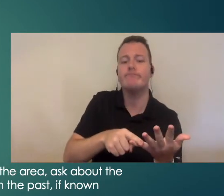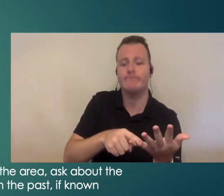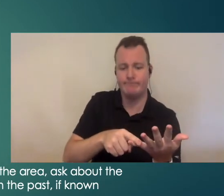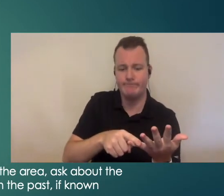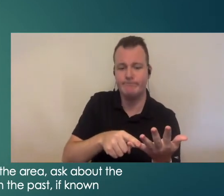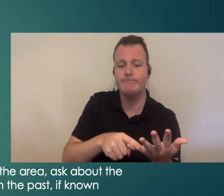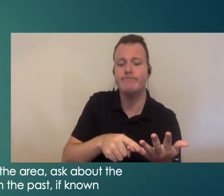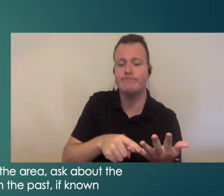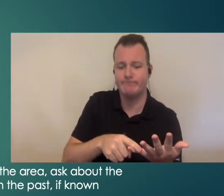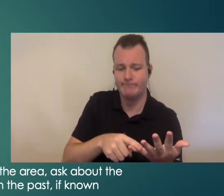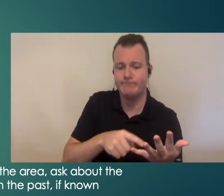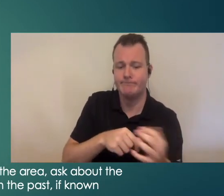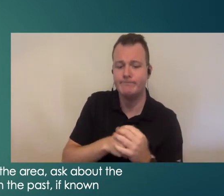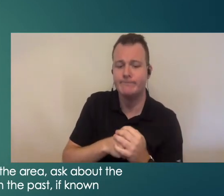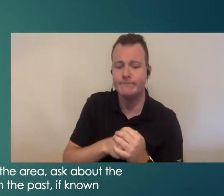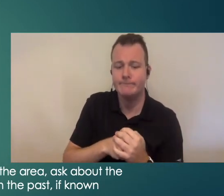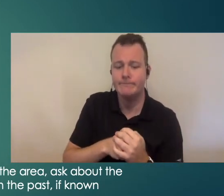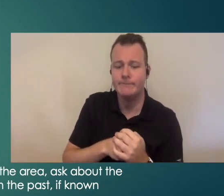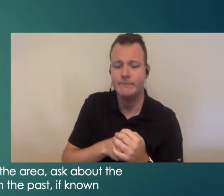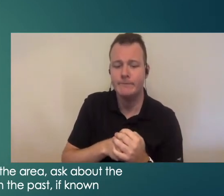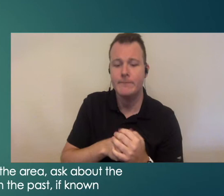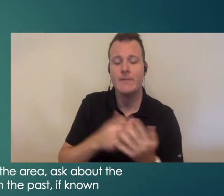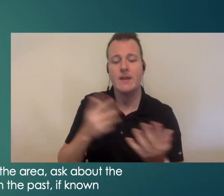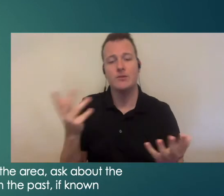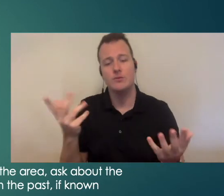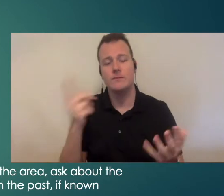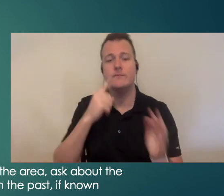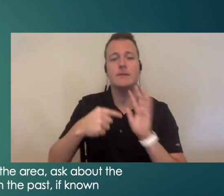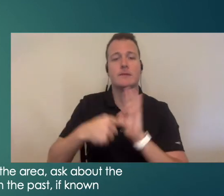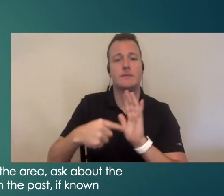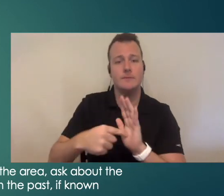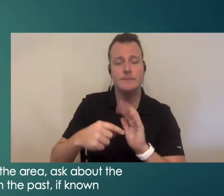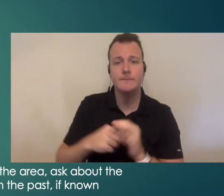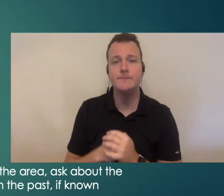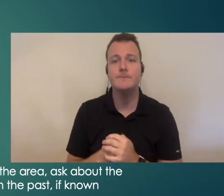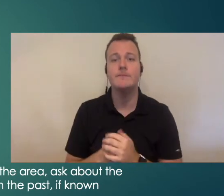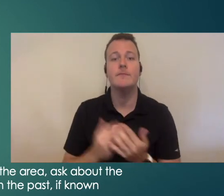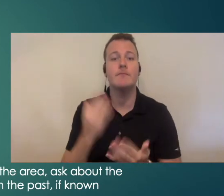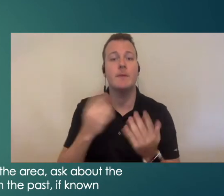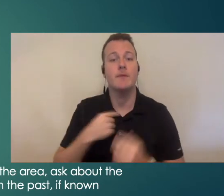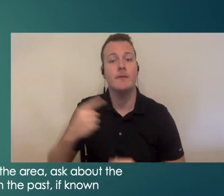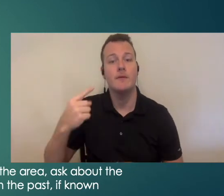been able to see online. So so for example, you might see that the